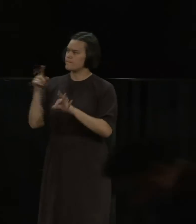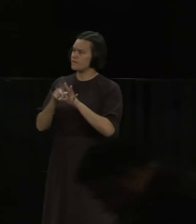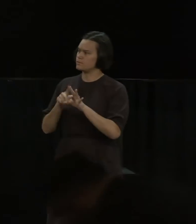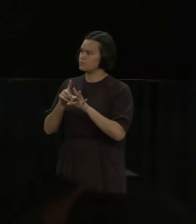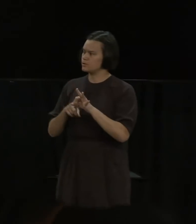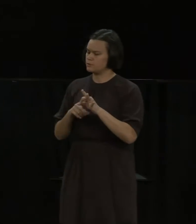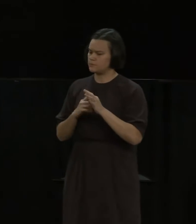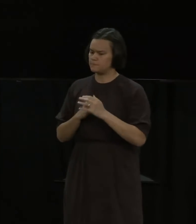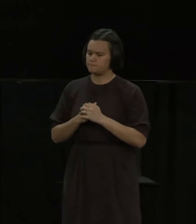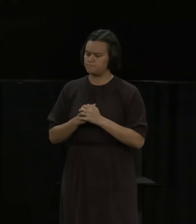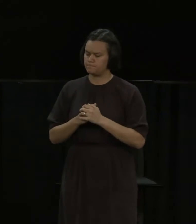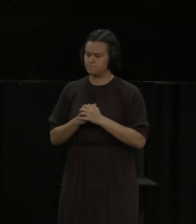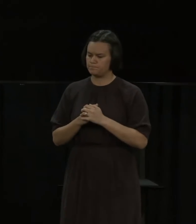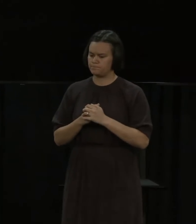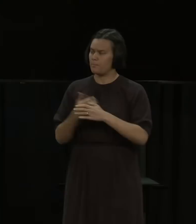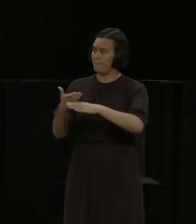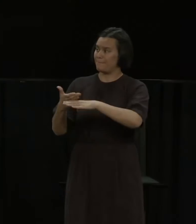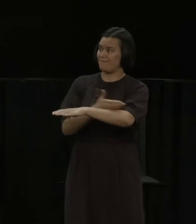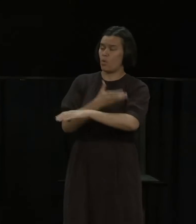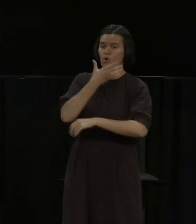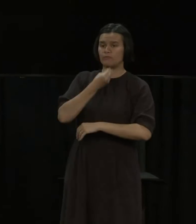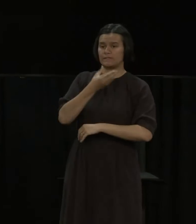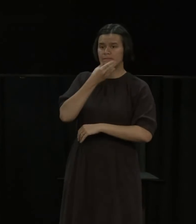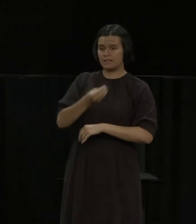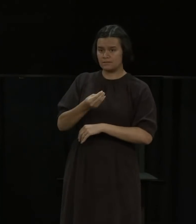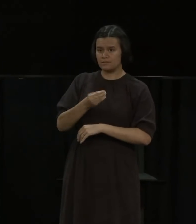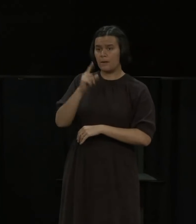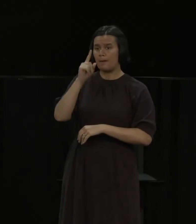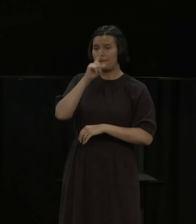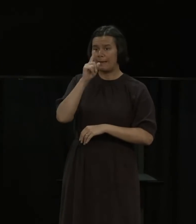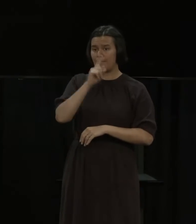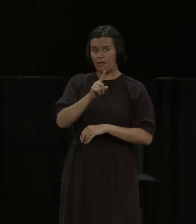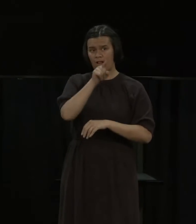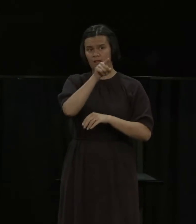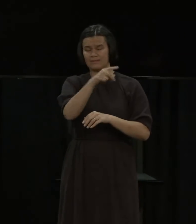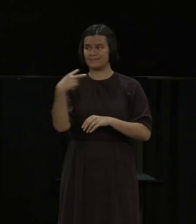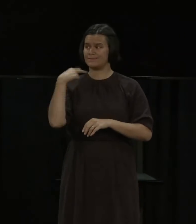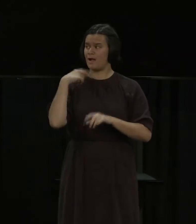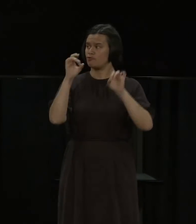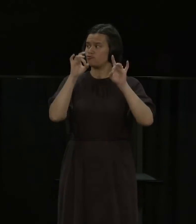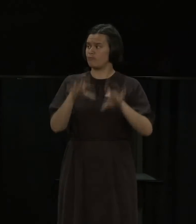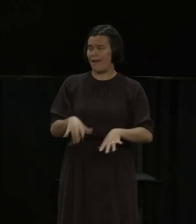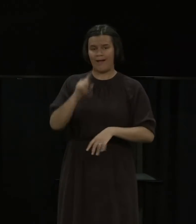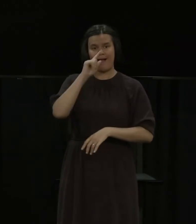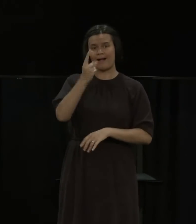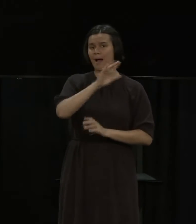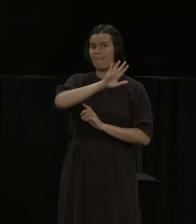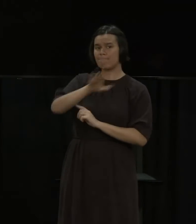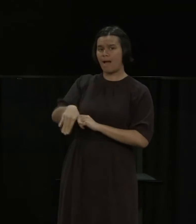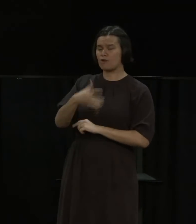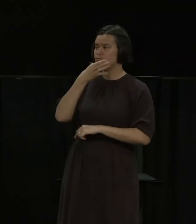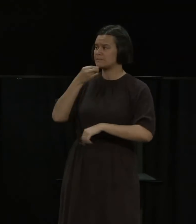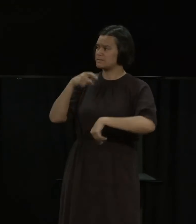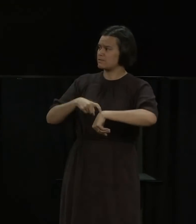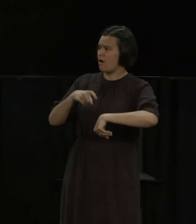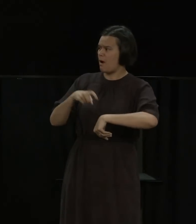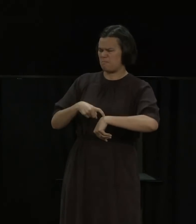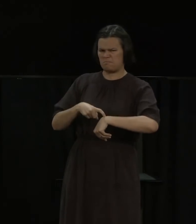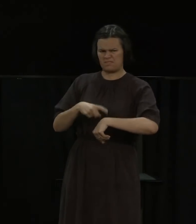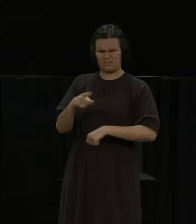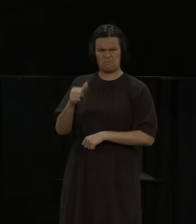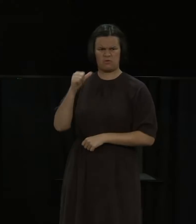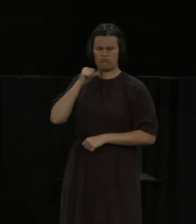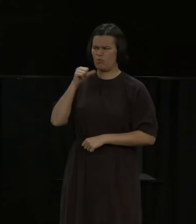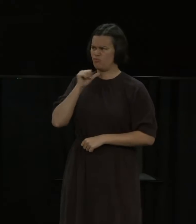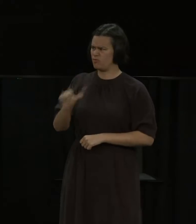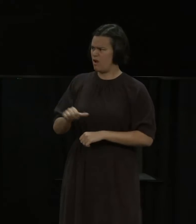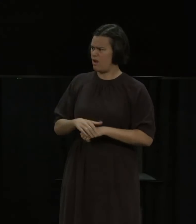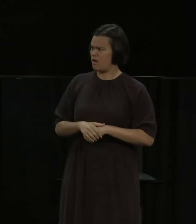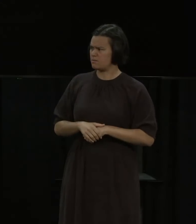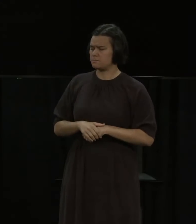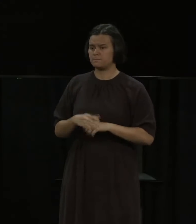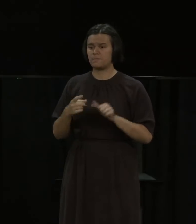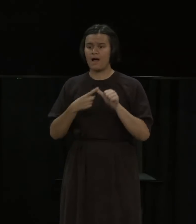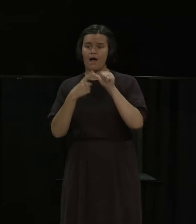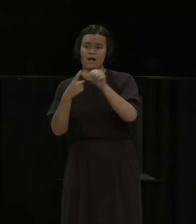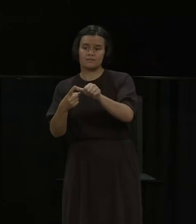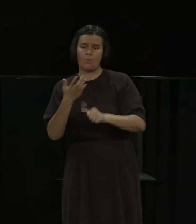doctor you can do PowerPoint on